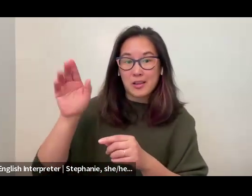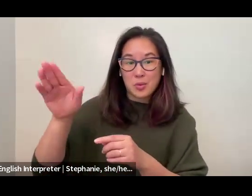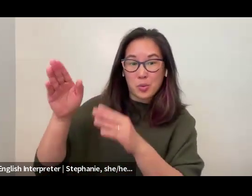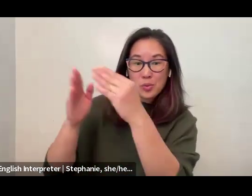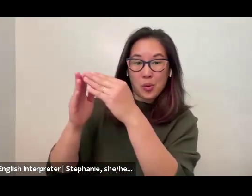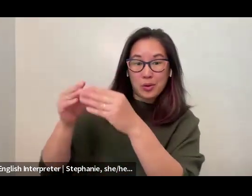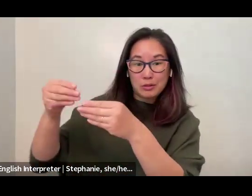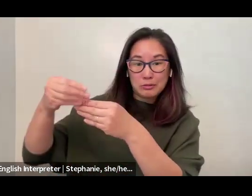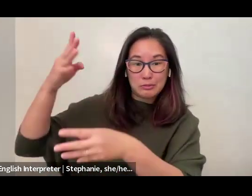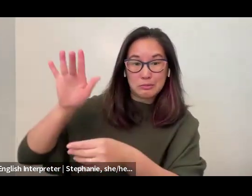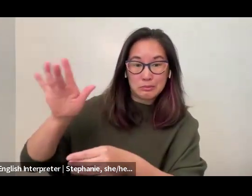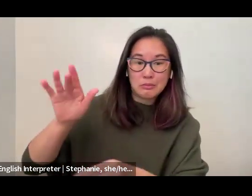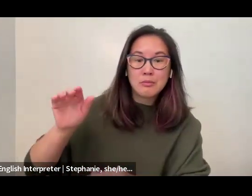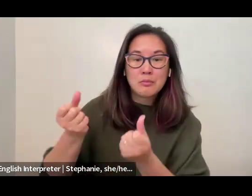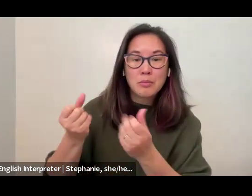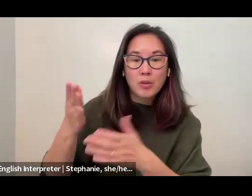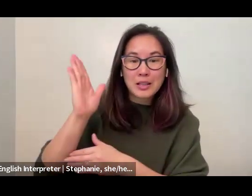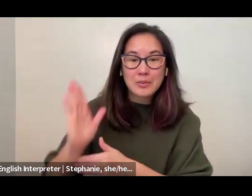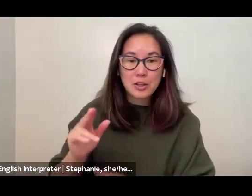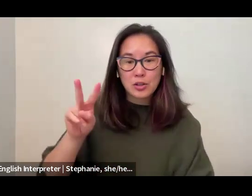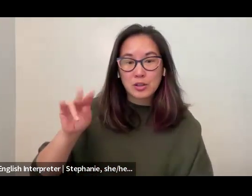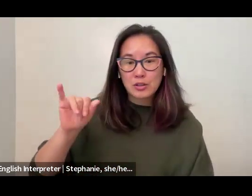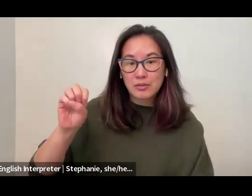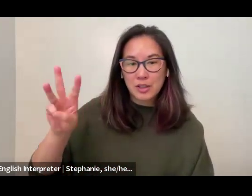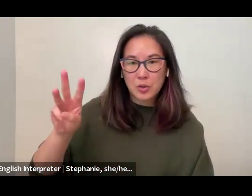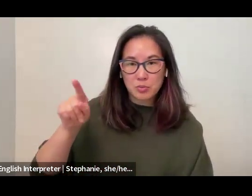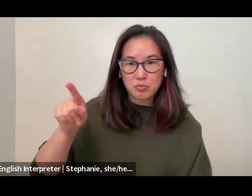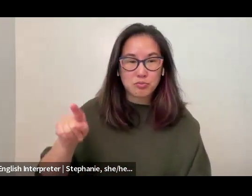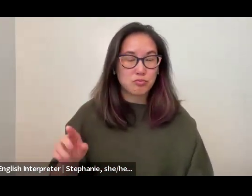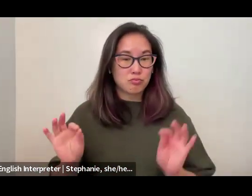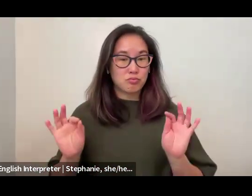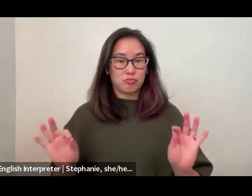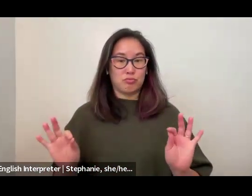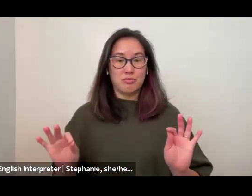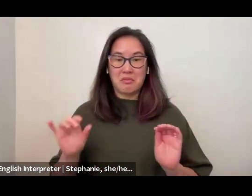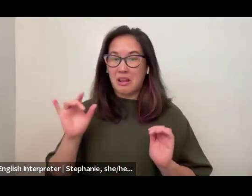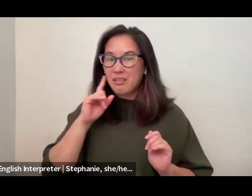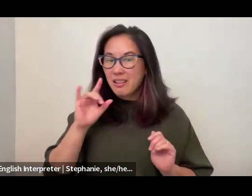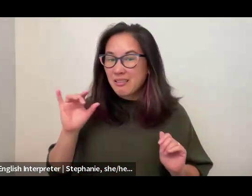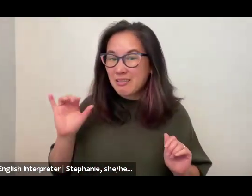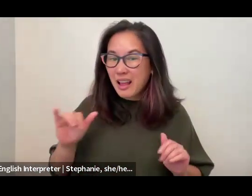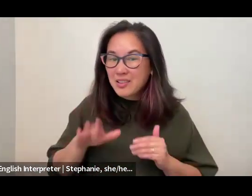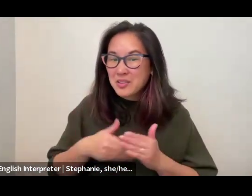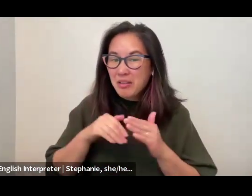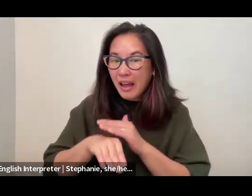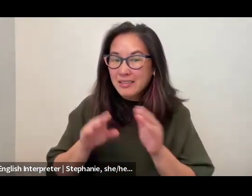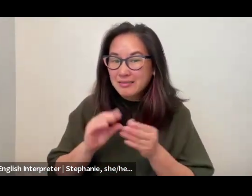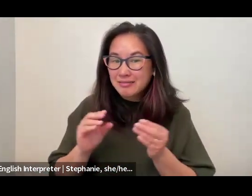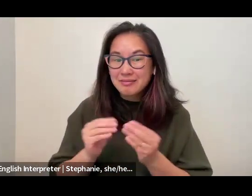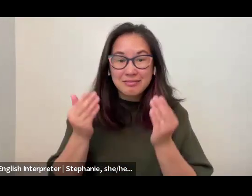All right, I think that's it for now. Let's get the class started.